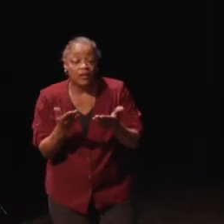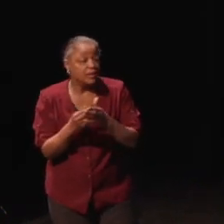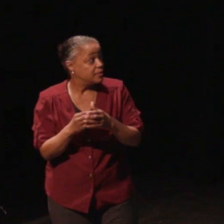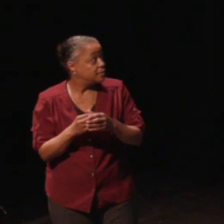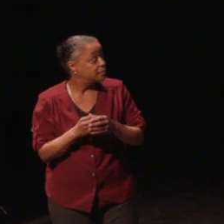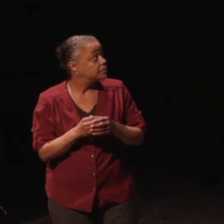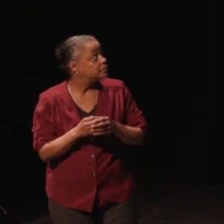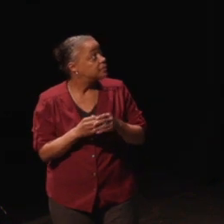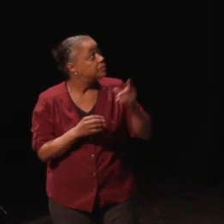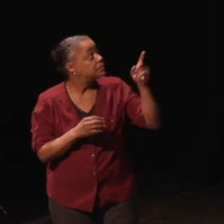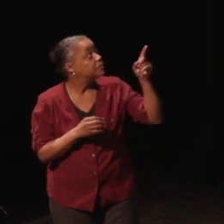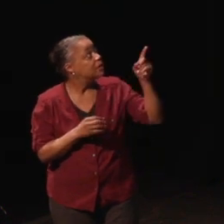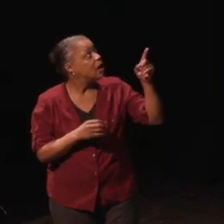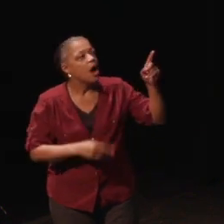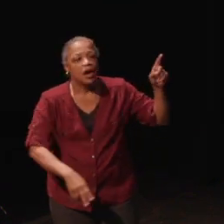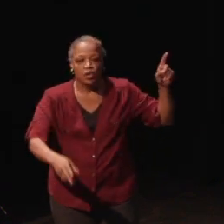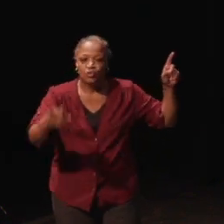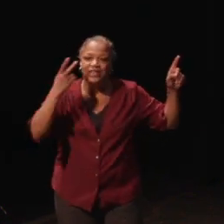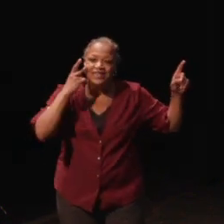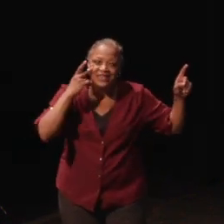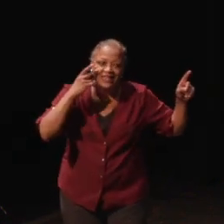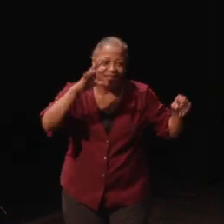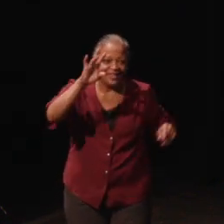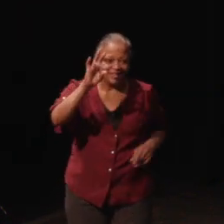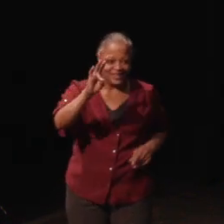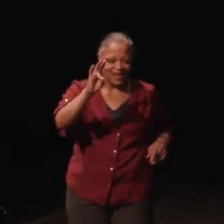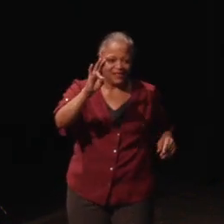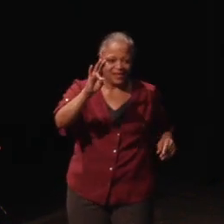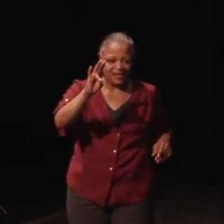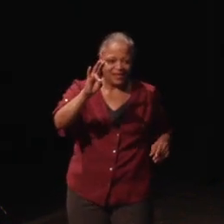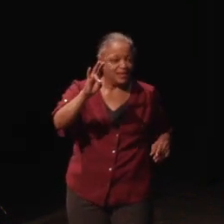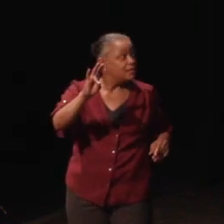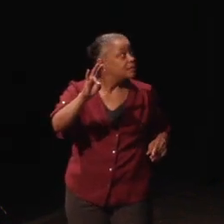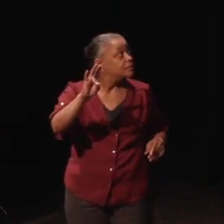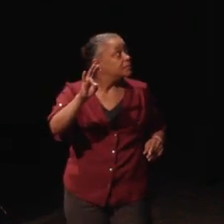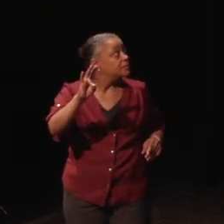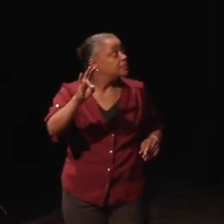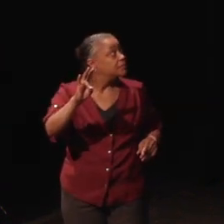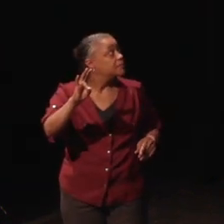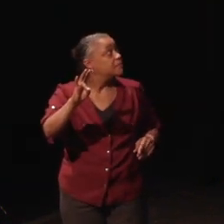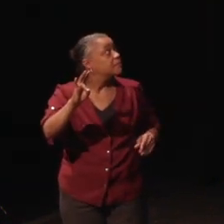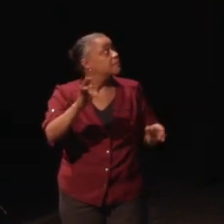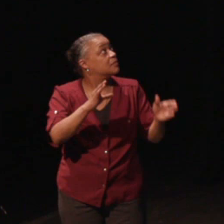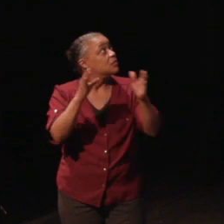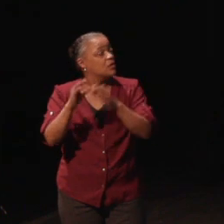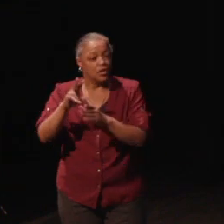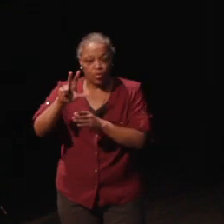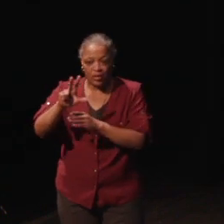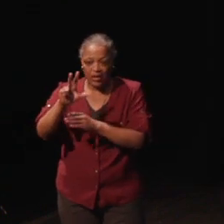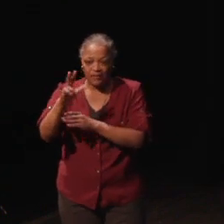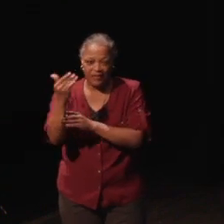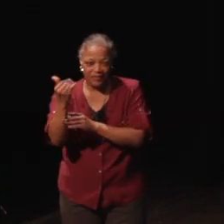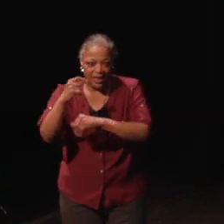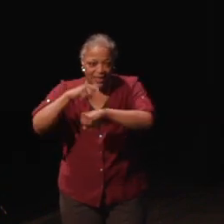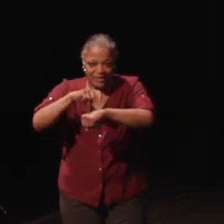Now, all of a sudden you see the seven in front of the heart meaning lives, you see the 315 is actually a timer right next to